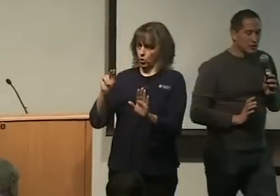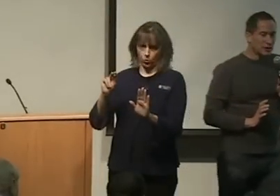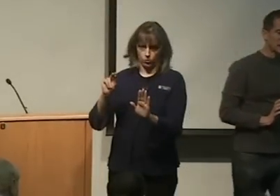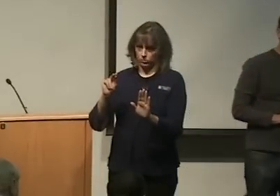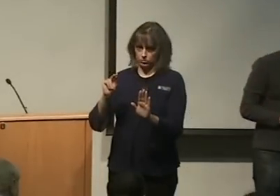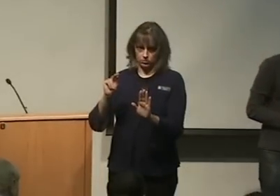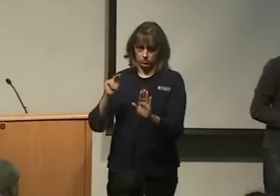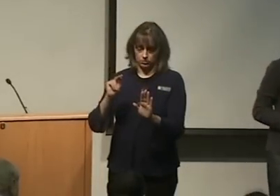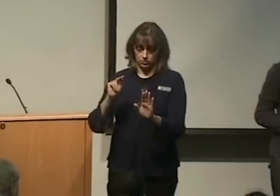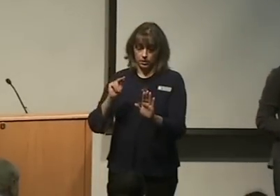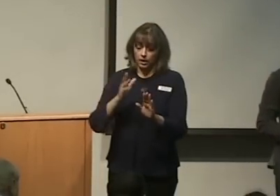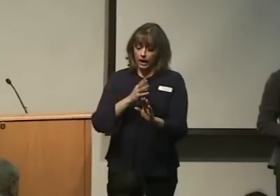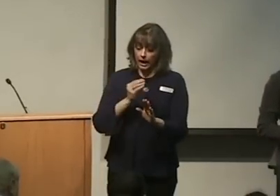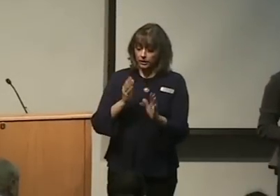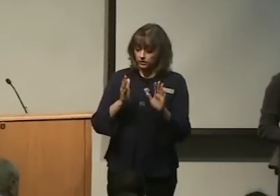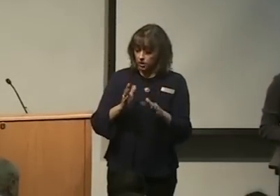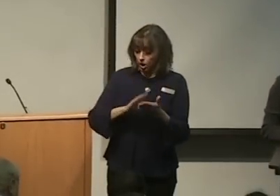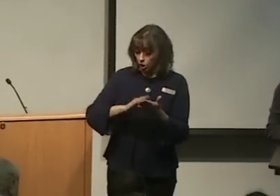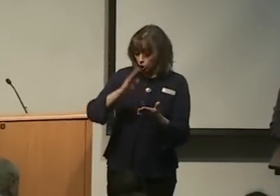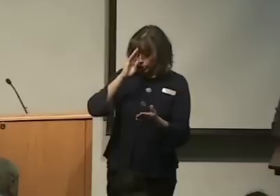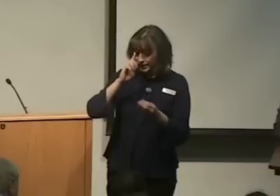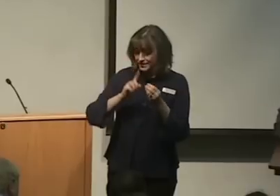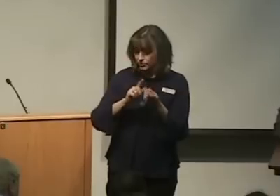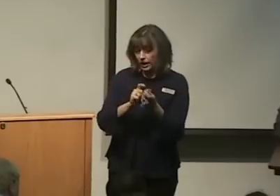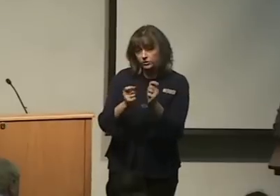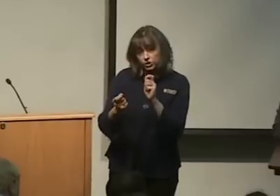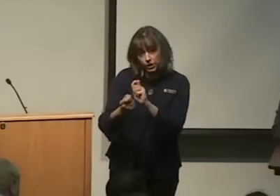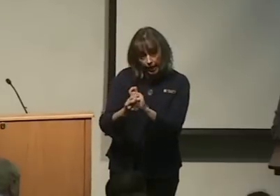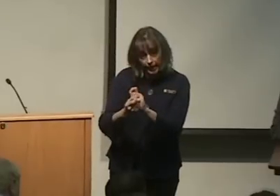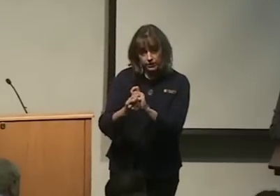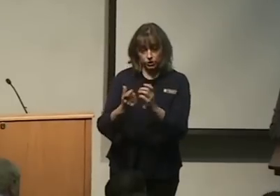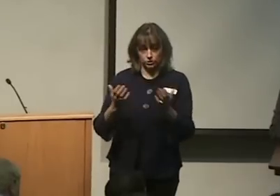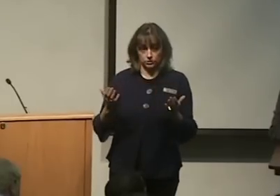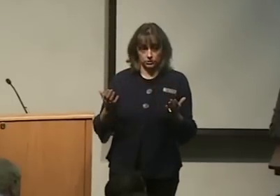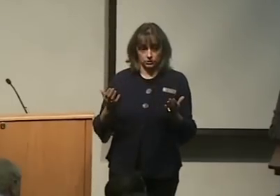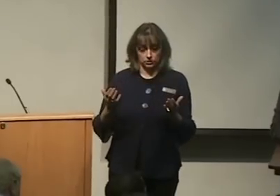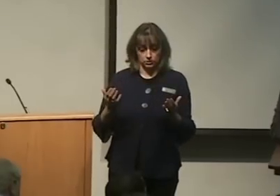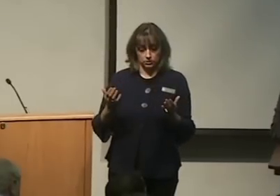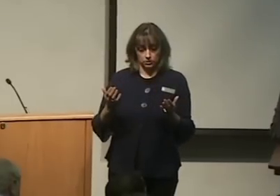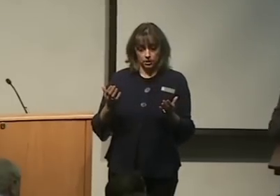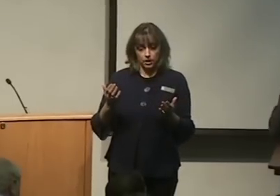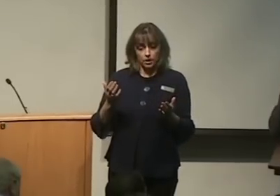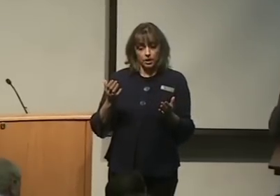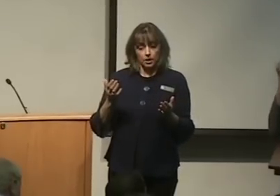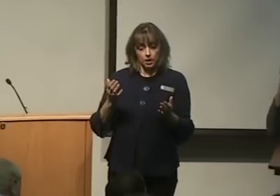that learning is about change. That in order to actually grow new neurons